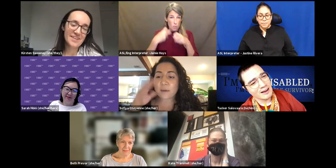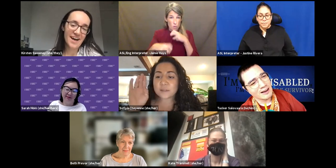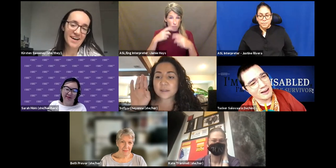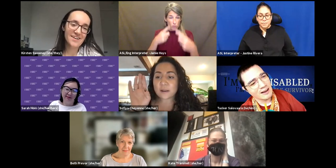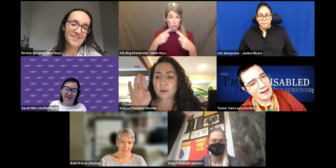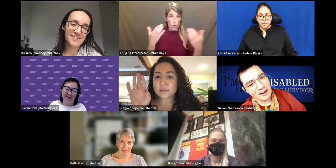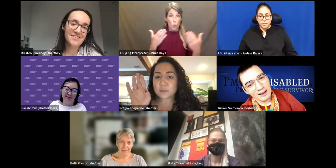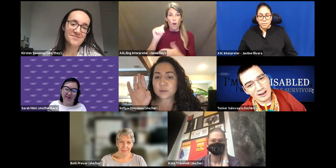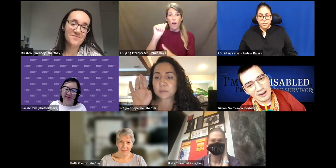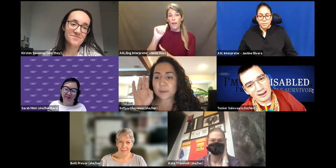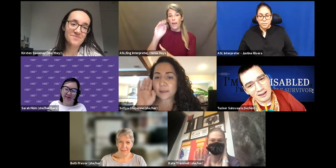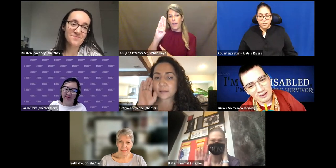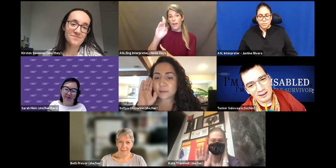Sofiya Cheyenne: I was just gonna also jump in. This is